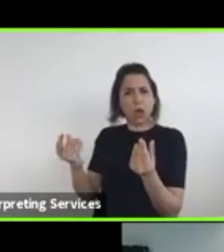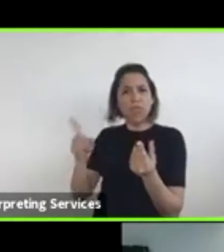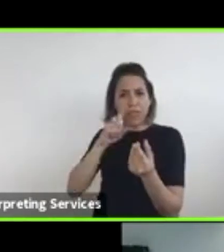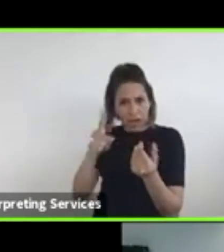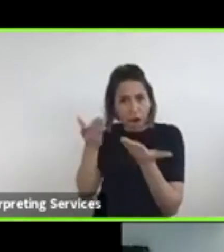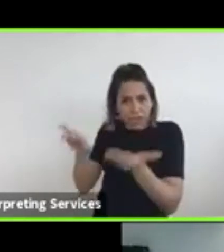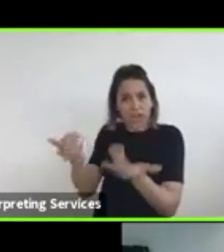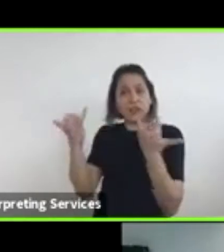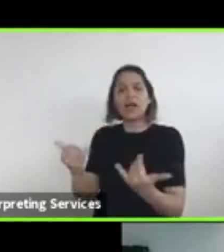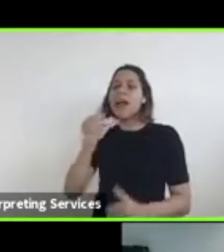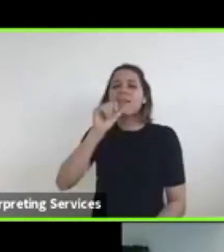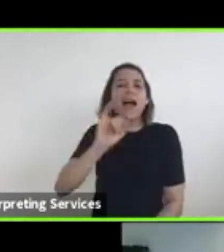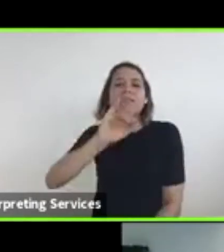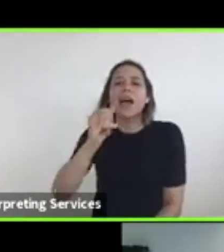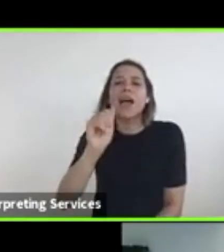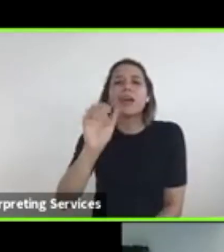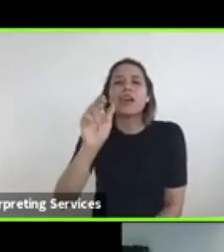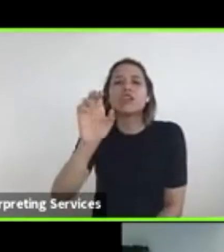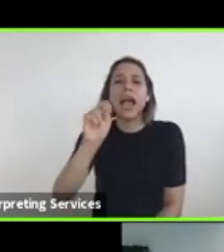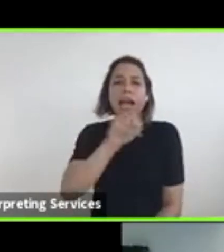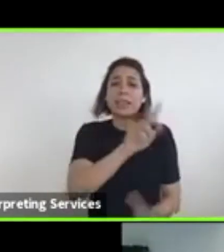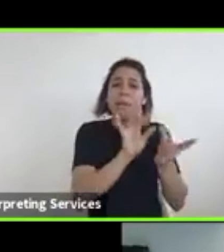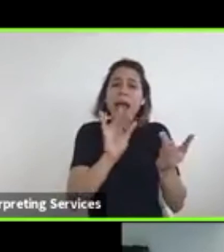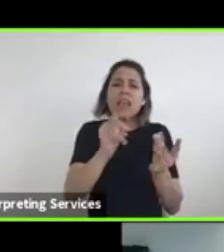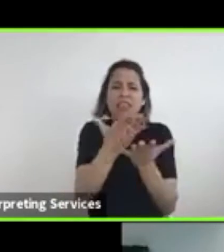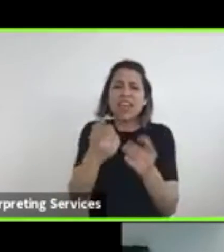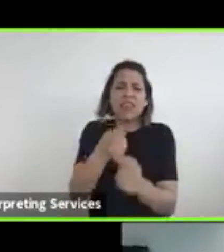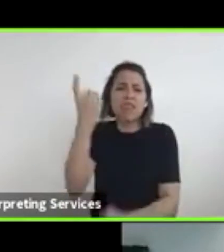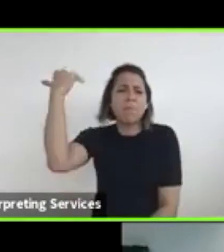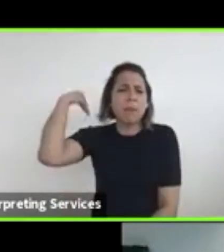A THING OF THE PAST, RIGHT? IT'S NOT -- THE THING OF, LIKE,